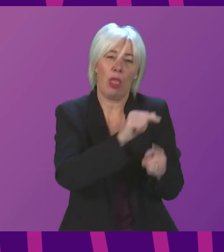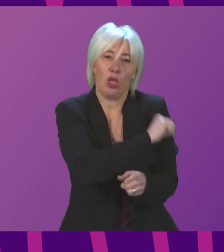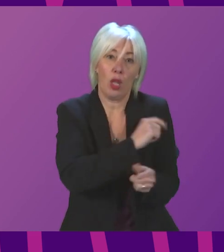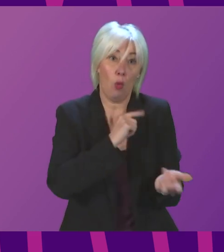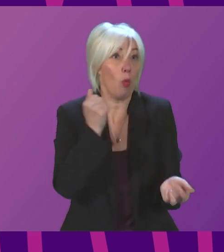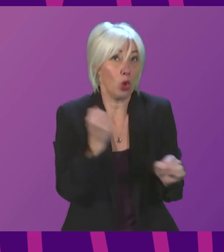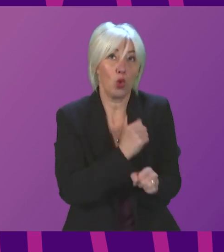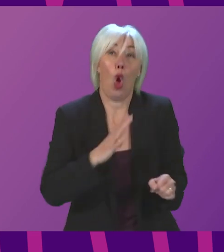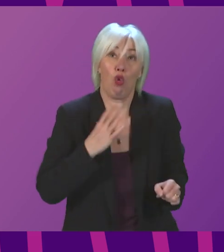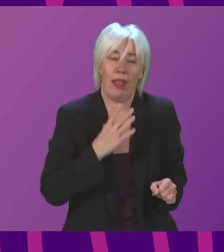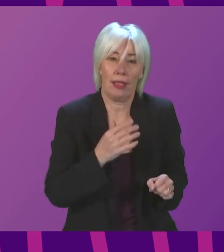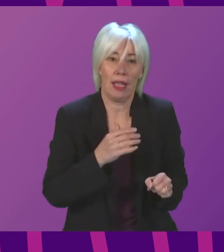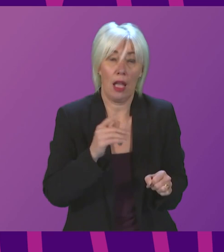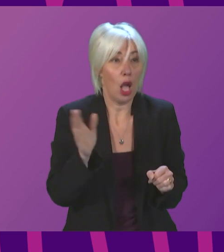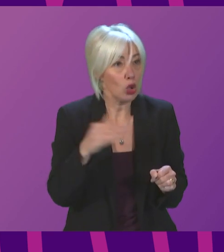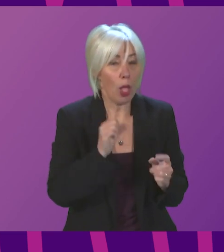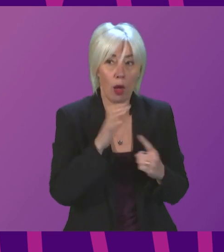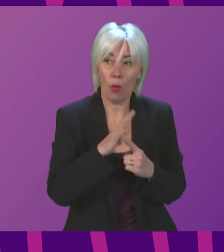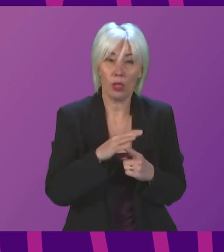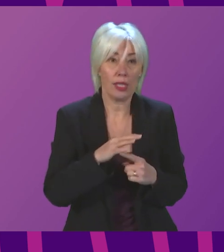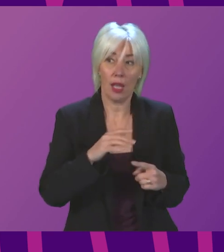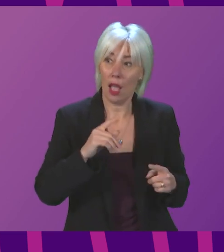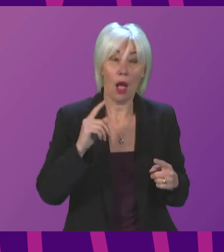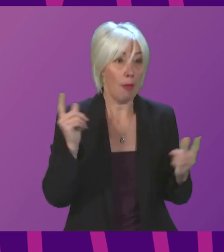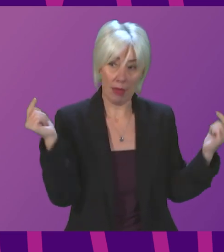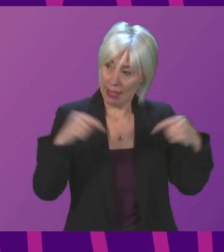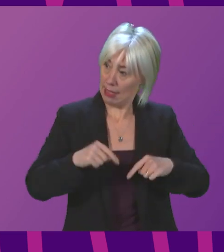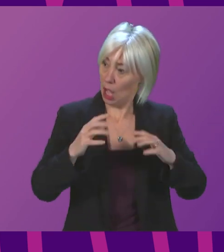It is important that Anas Sarwar and other members come to the chamber to raise concerns.